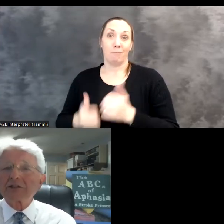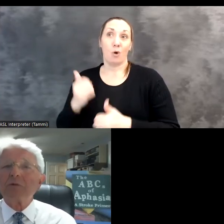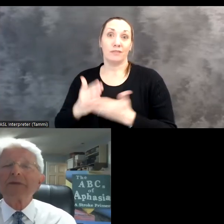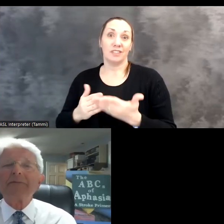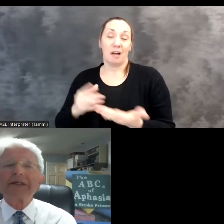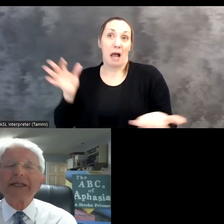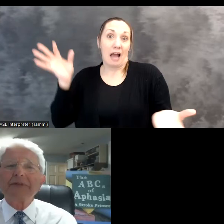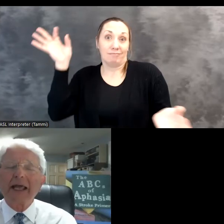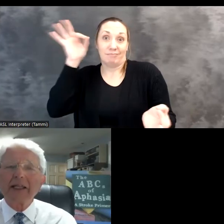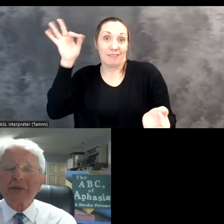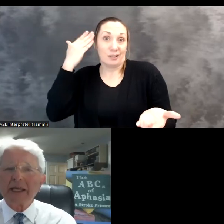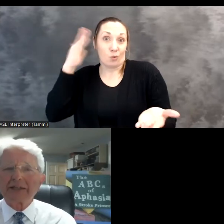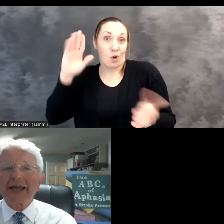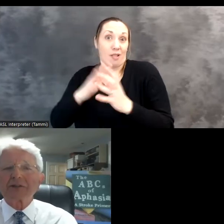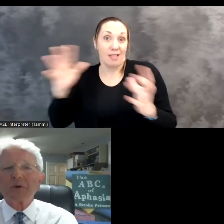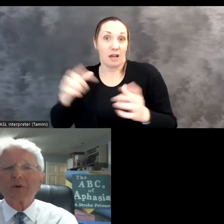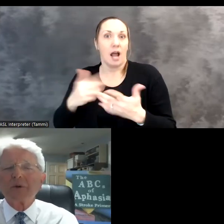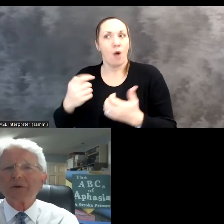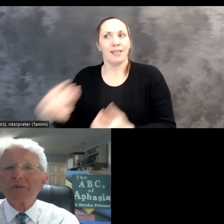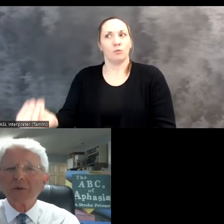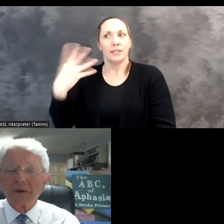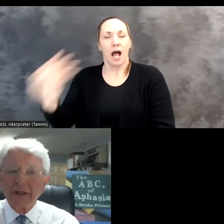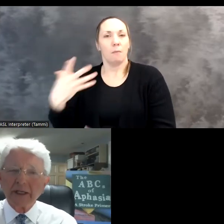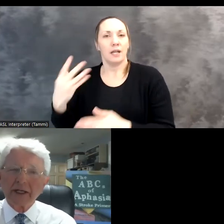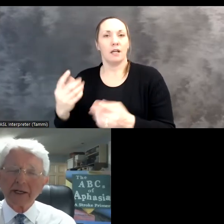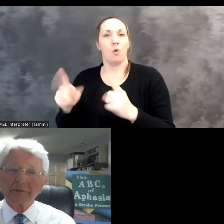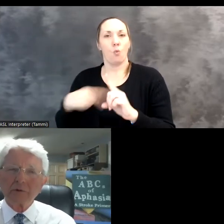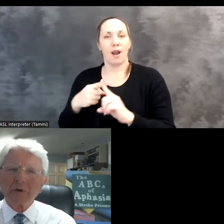us, because I know, I ask lots and lots of questions, on usually quite